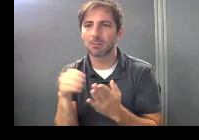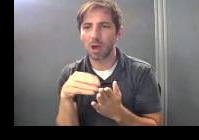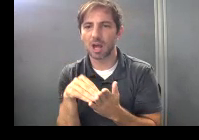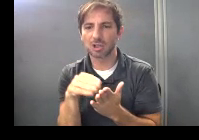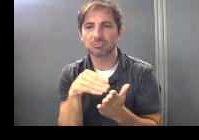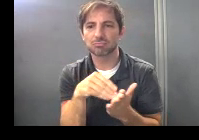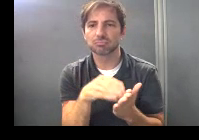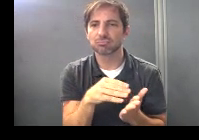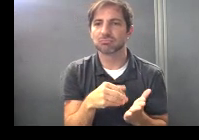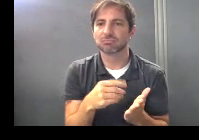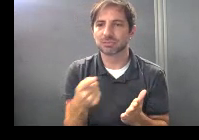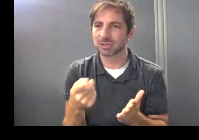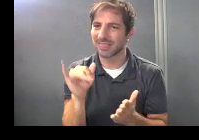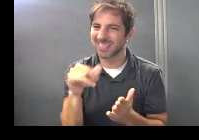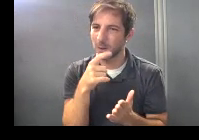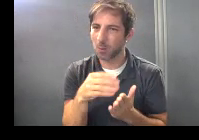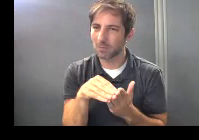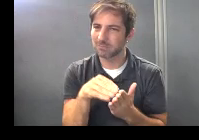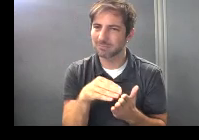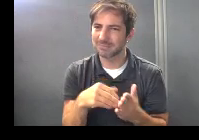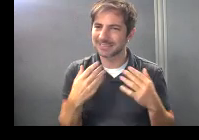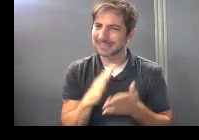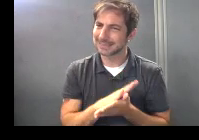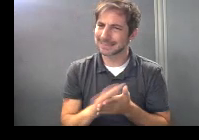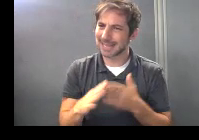HOW NICELY DRESSED UP SHE IS. SHE HAS AN APRON ON AND HOPEFULLY DOESN'T